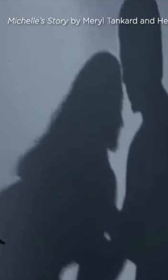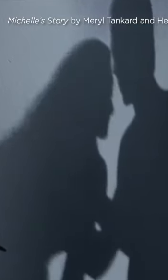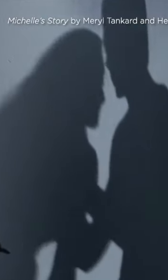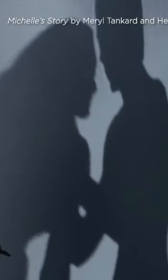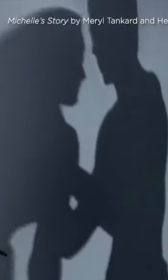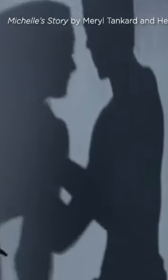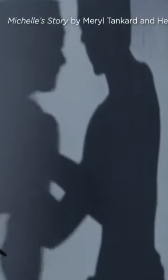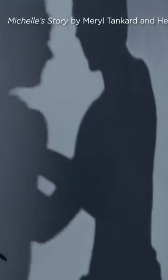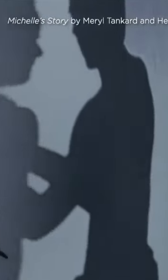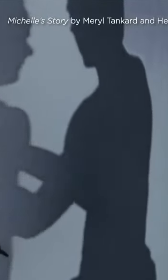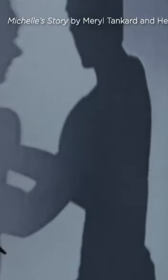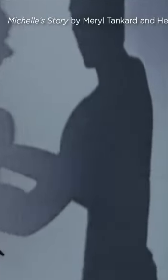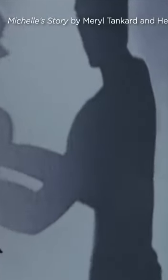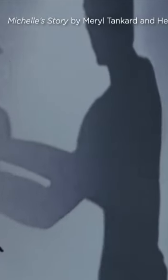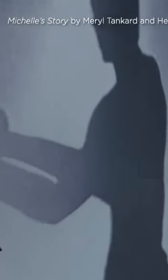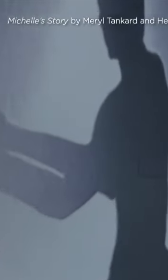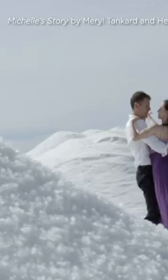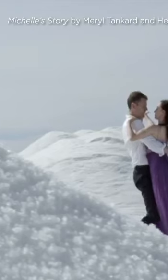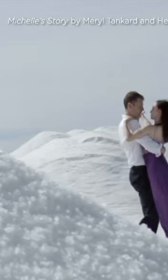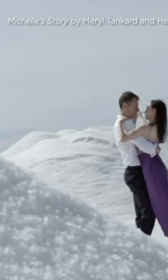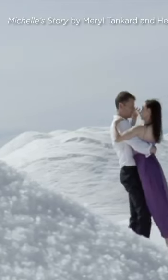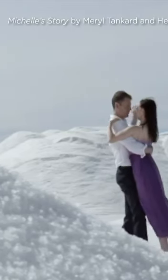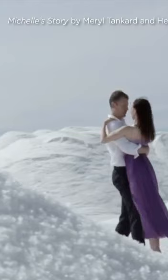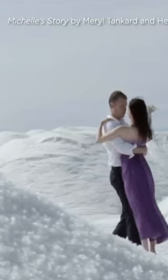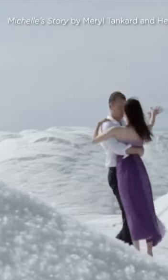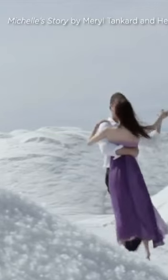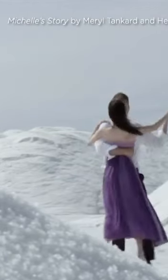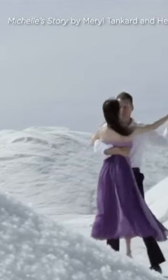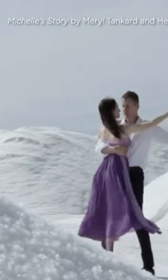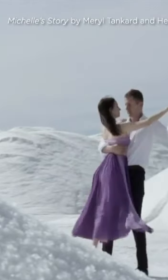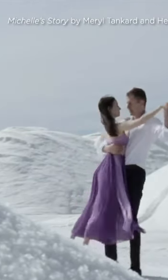It is an honour to recognise her work onstage and behind the scenes.